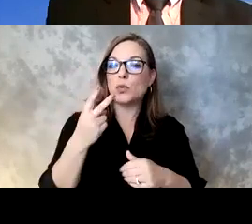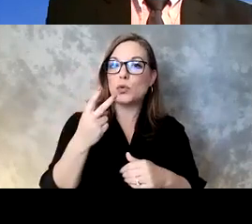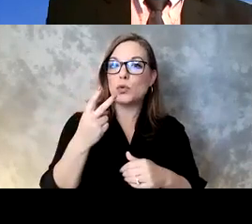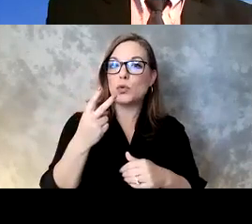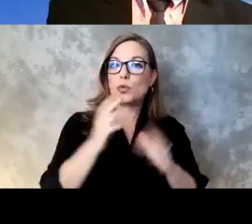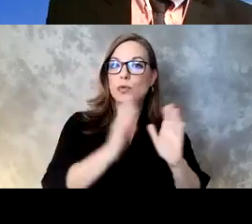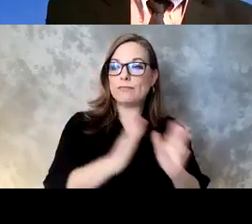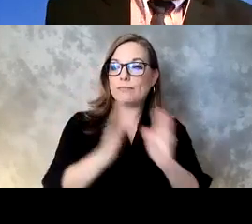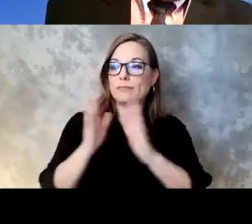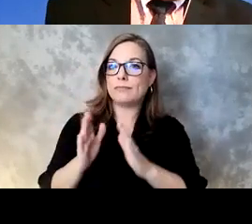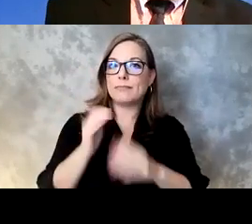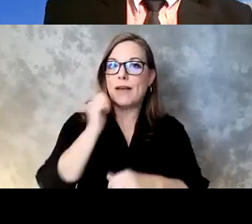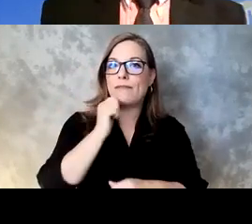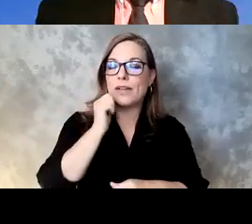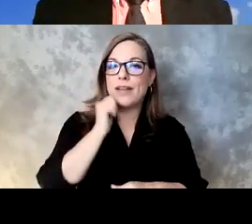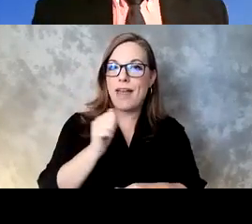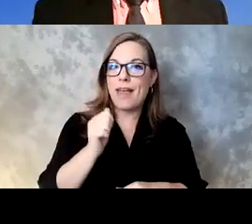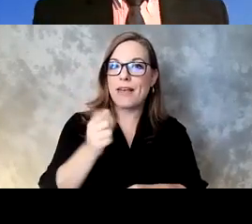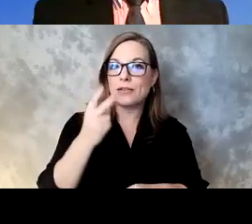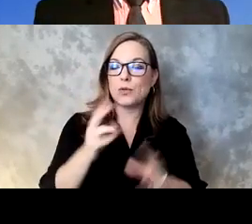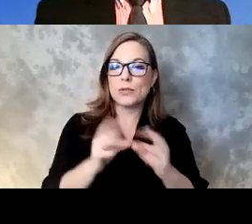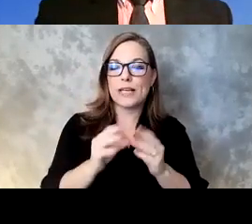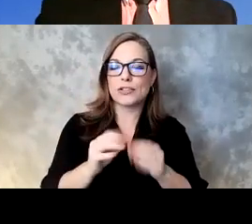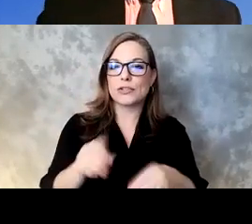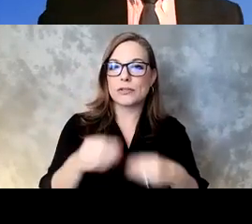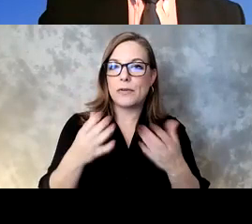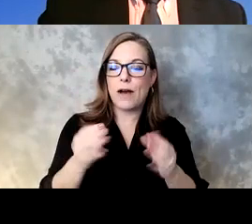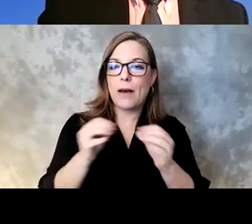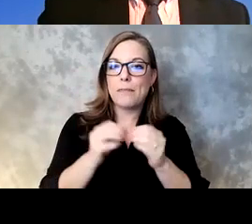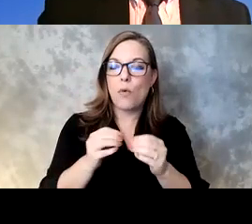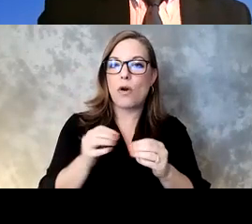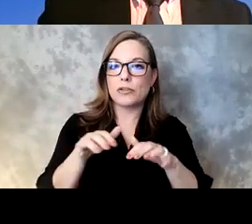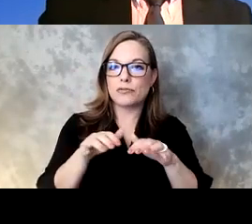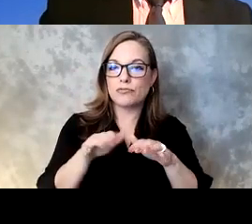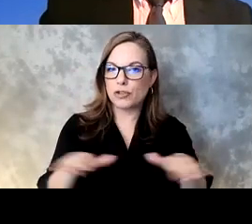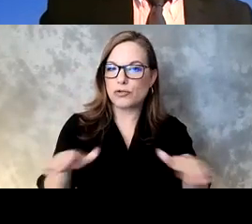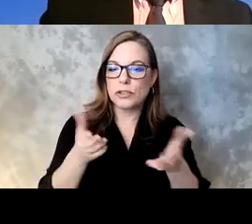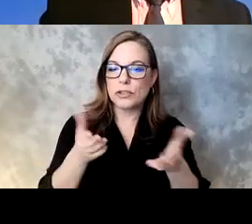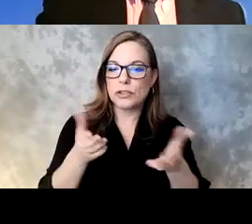serve more children with limited facilities. Full-day is more than four hours a day if